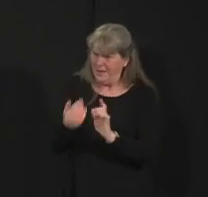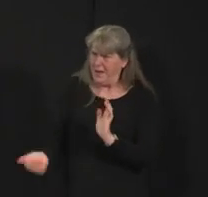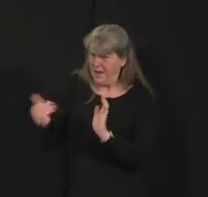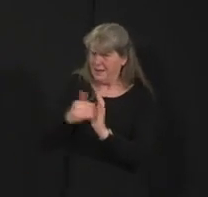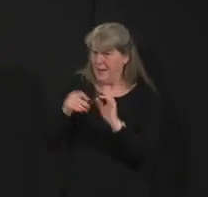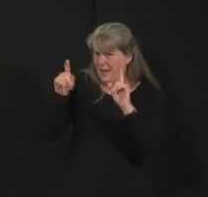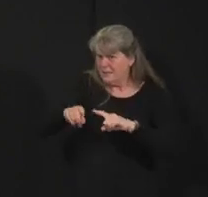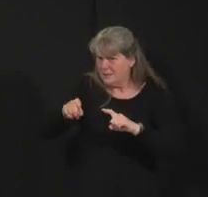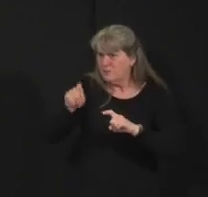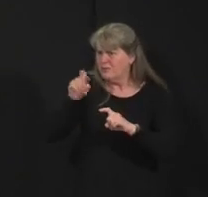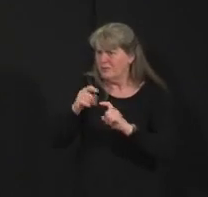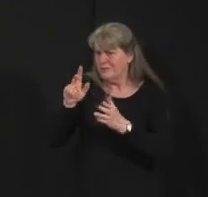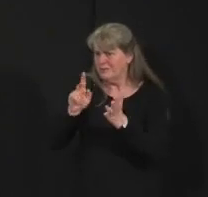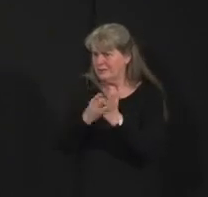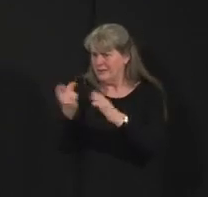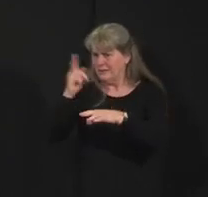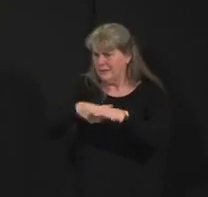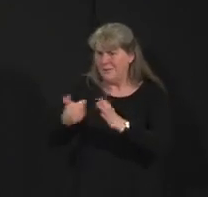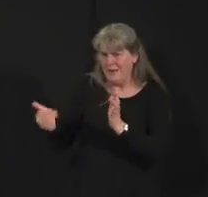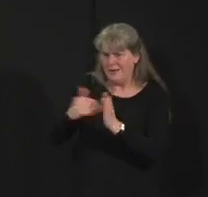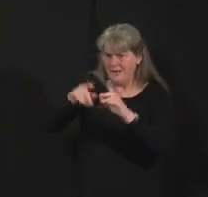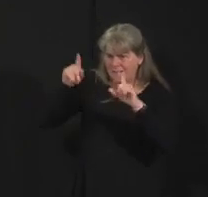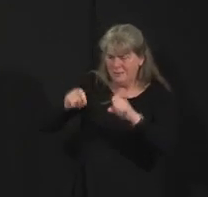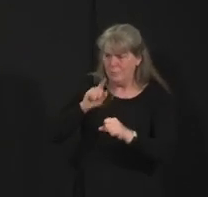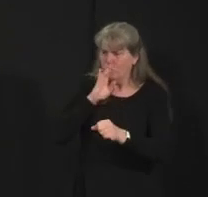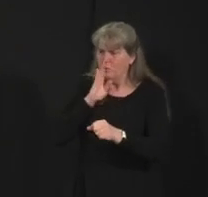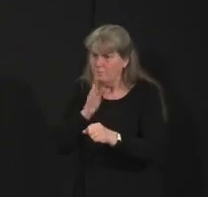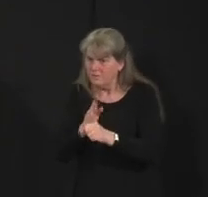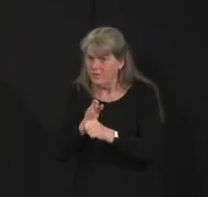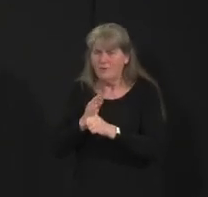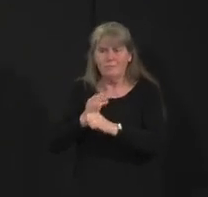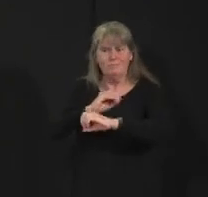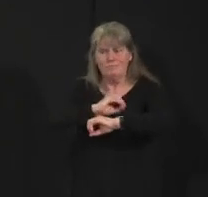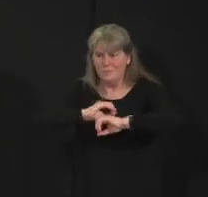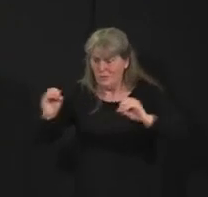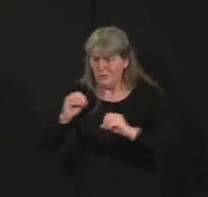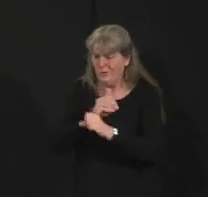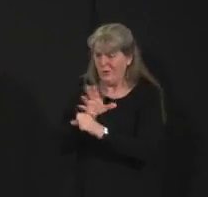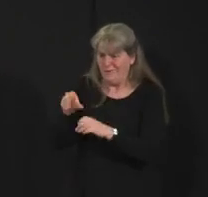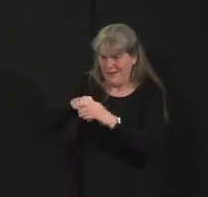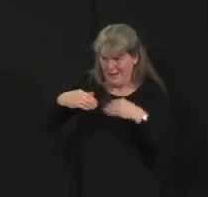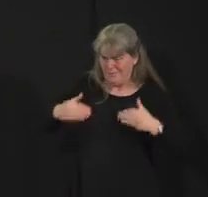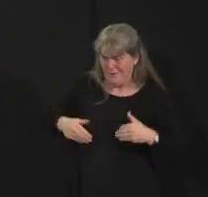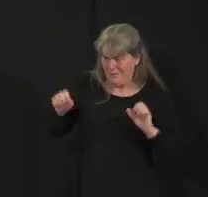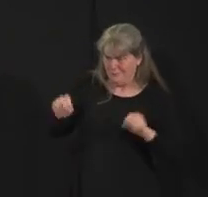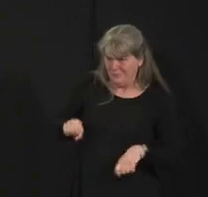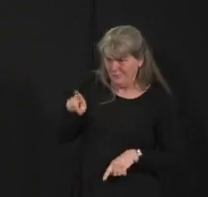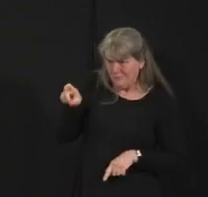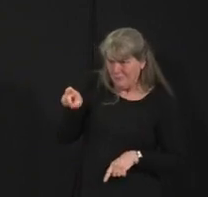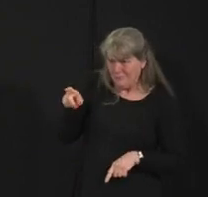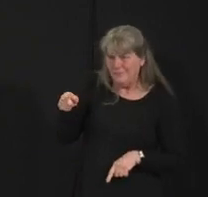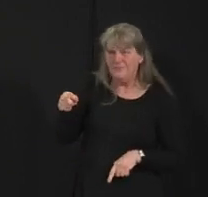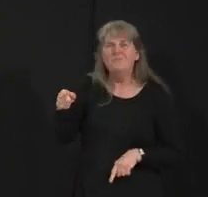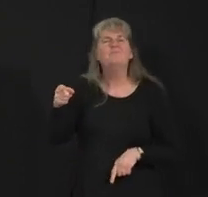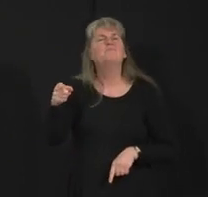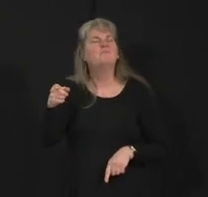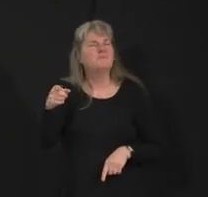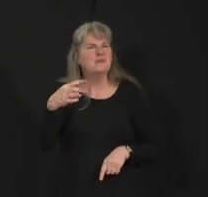be tested again? Should they have a second test to make sure they are actually free and clear? The question is, is testing